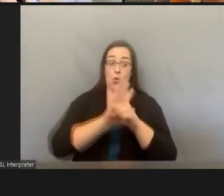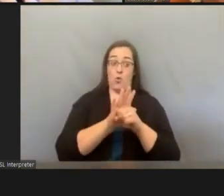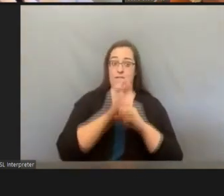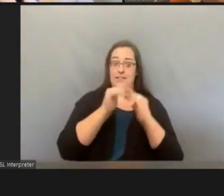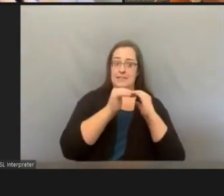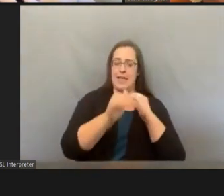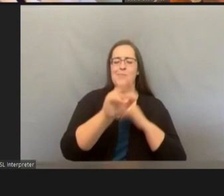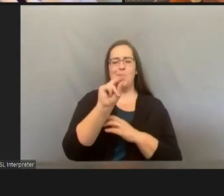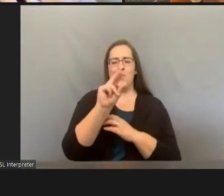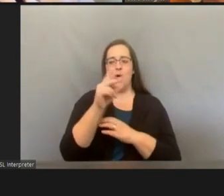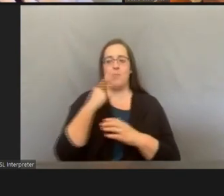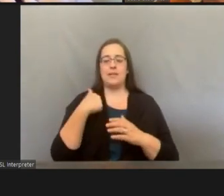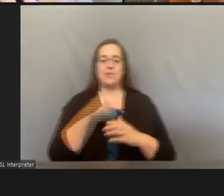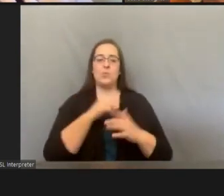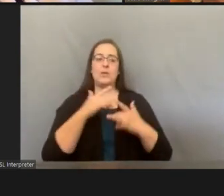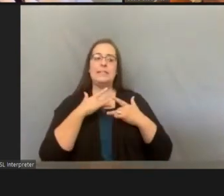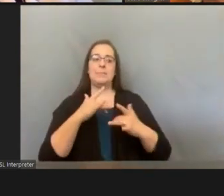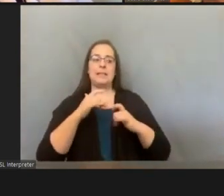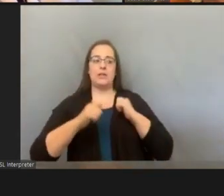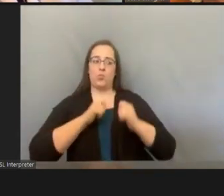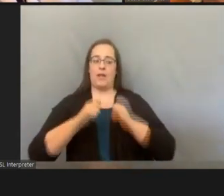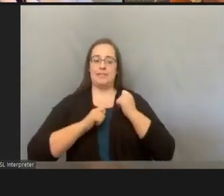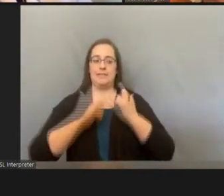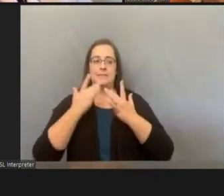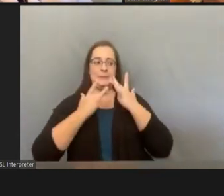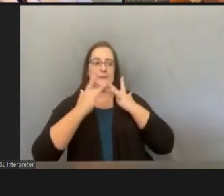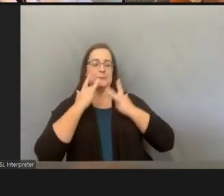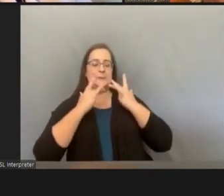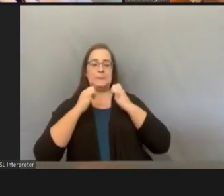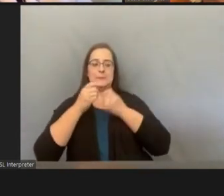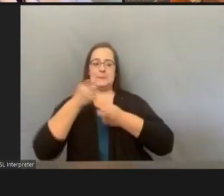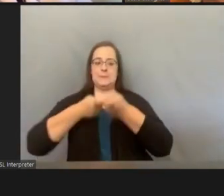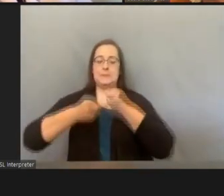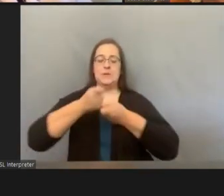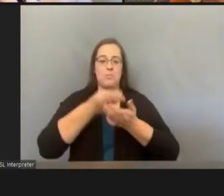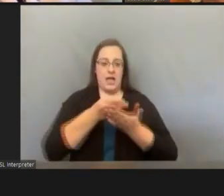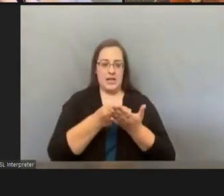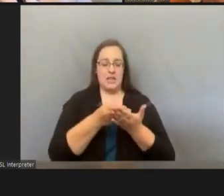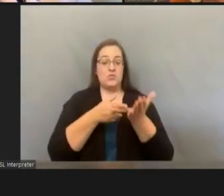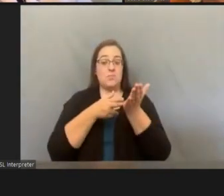KEPT OUR HIGH RATING WE ALSO KEPT IN OUTLOOK.